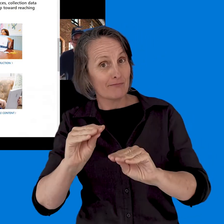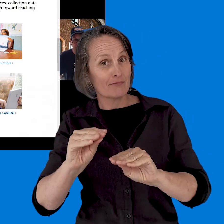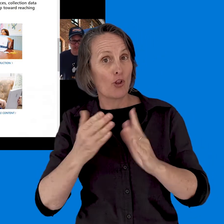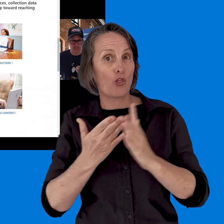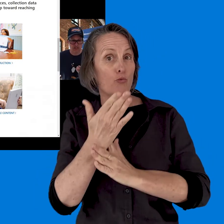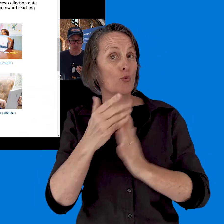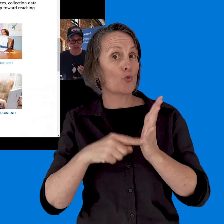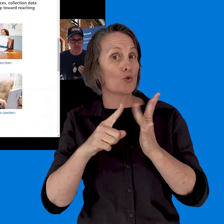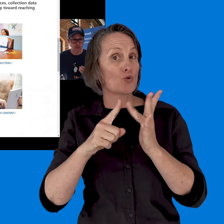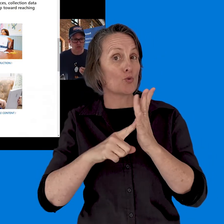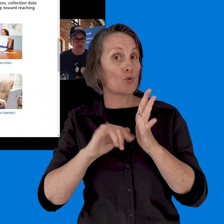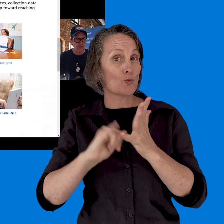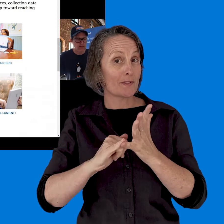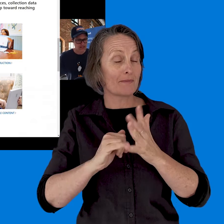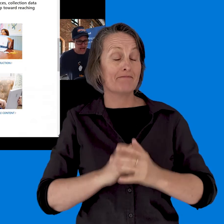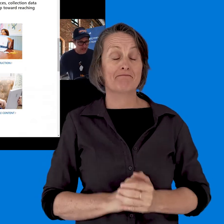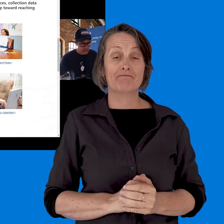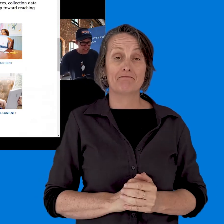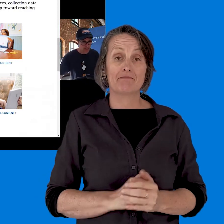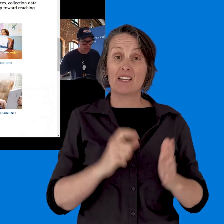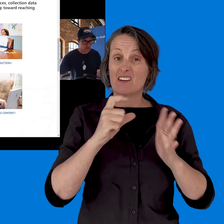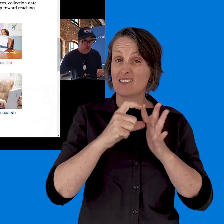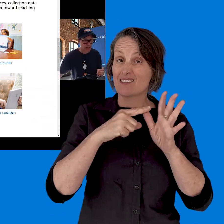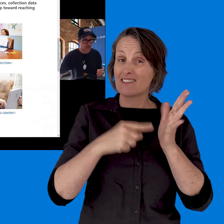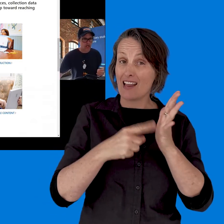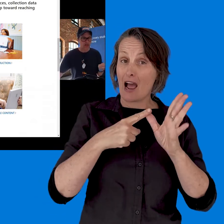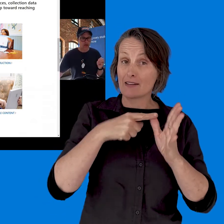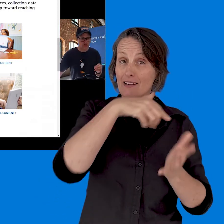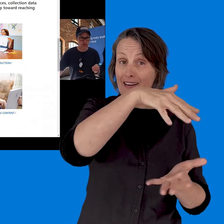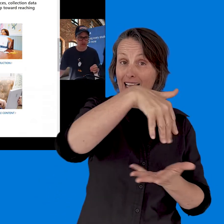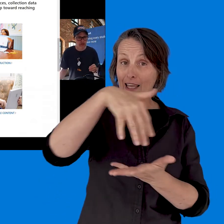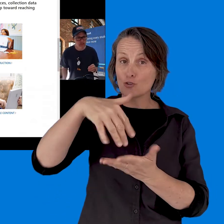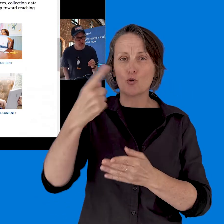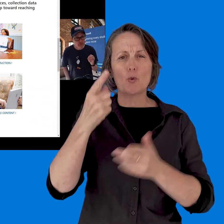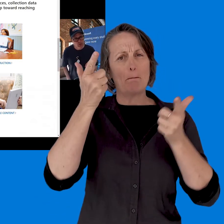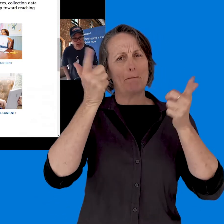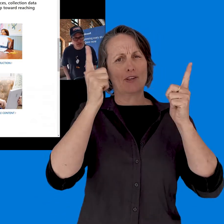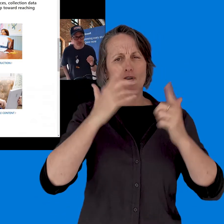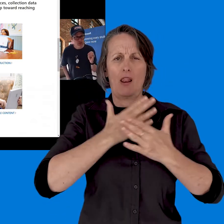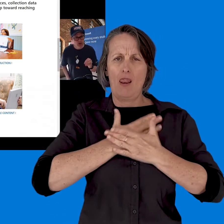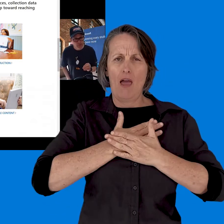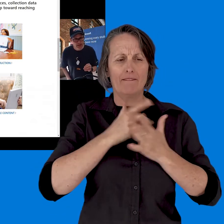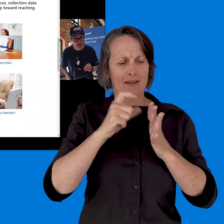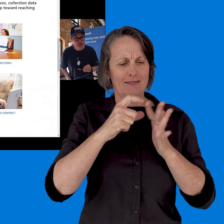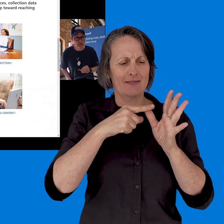using accessibility tools, data collection. Alright. Those of you that are in sort of middle management or upper management